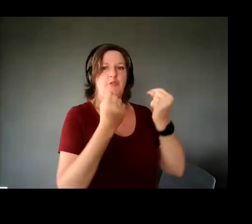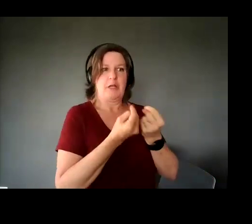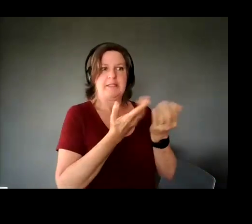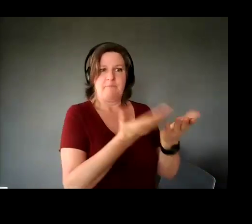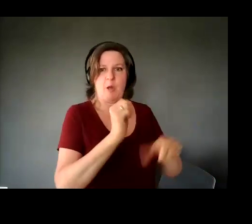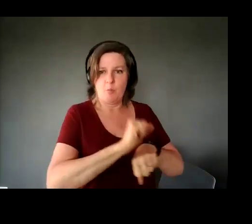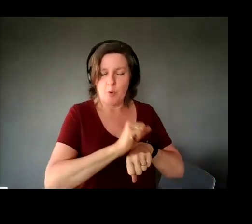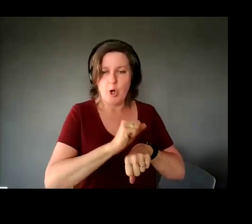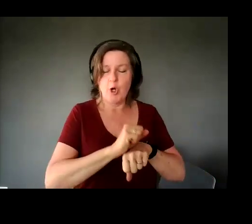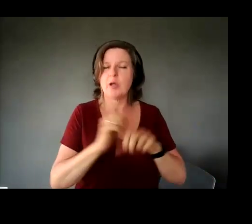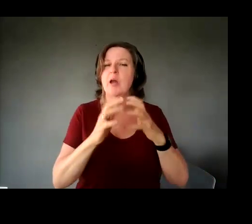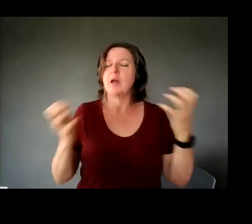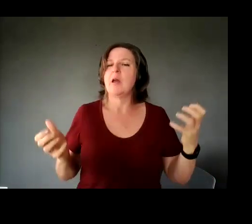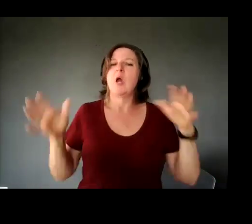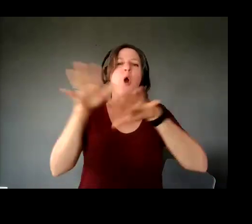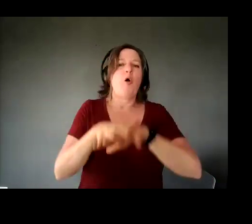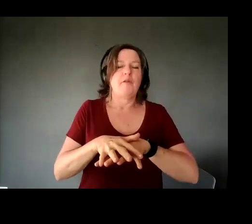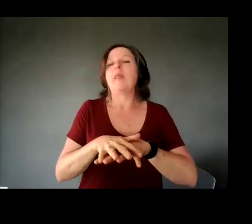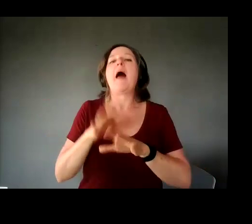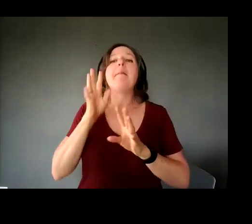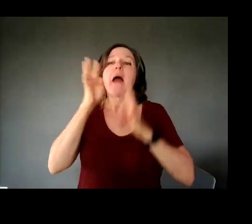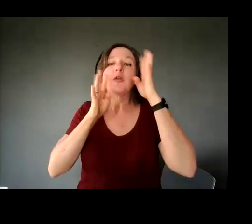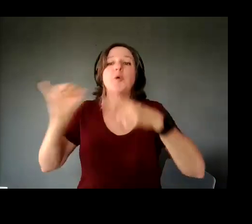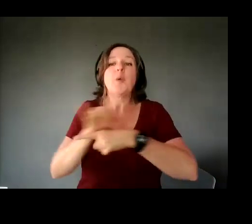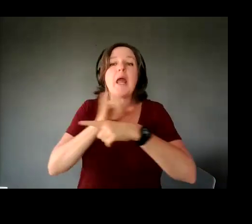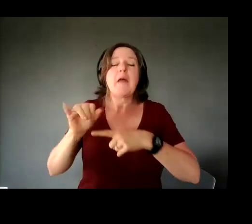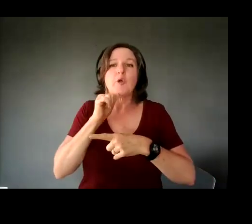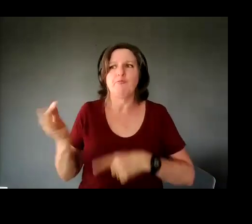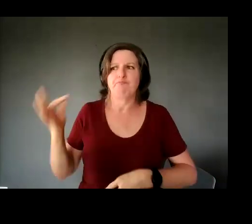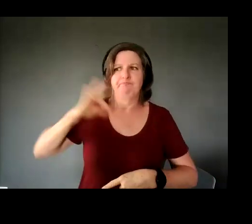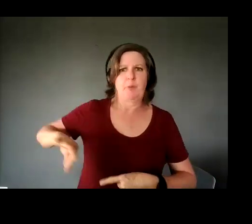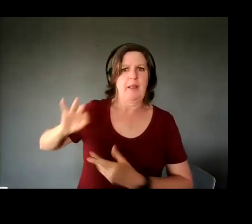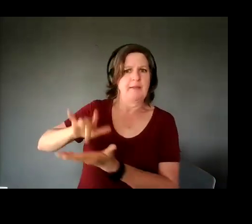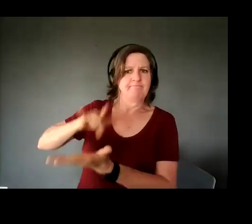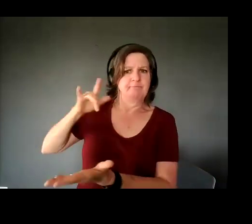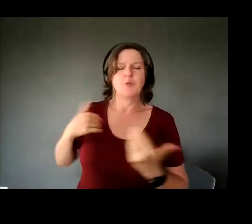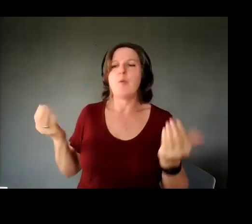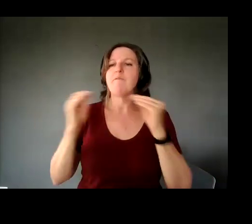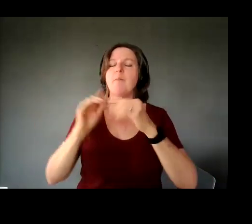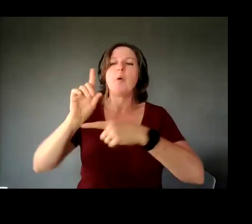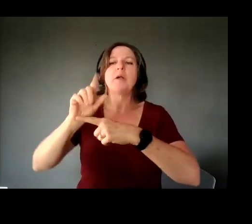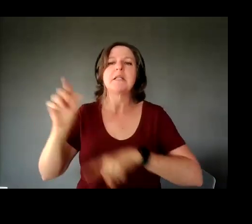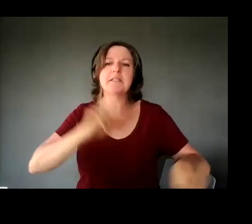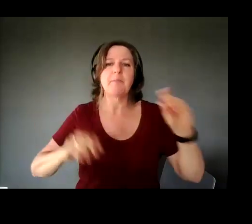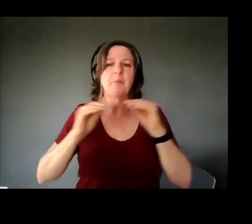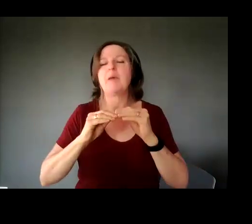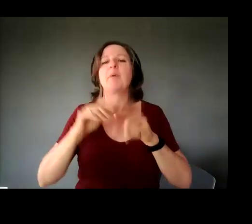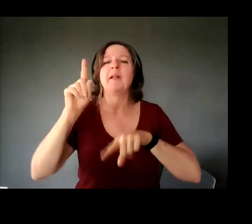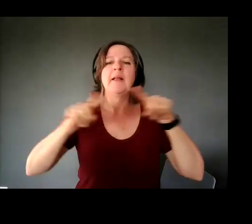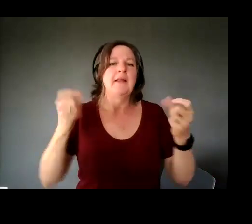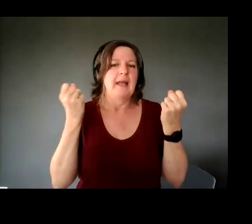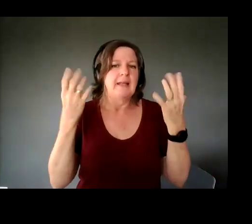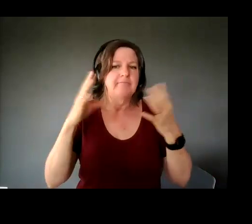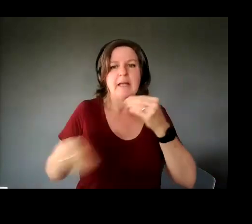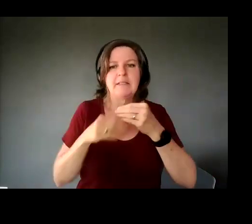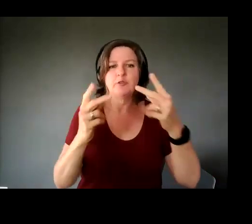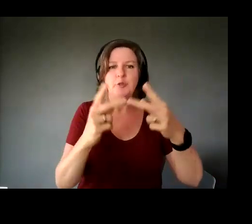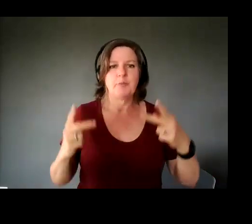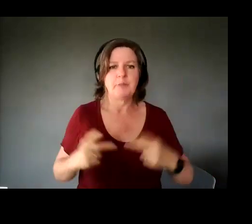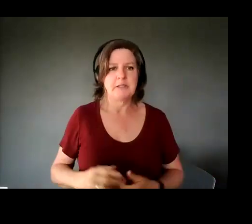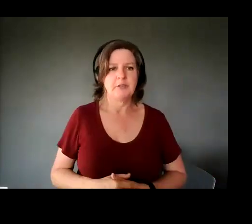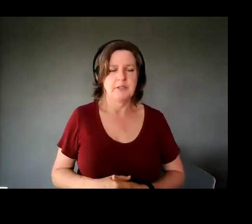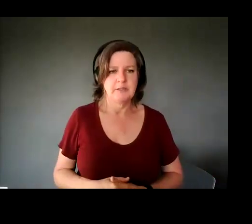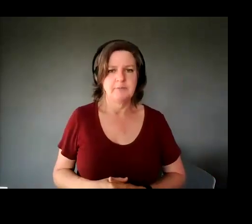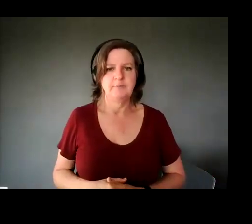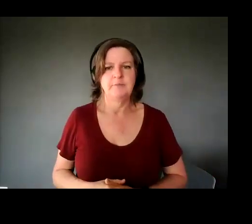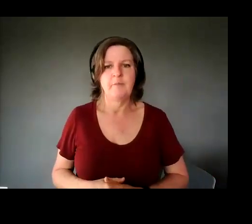and creative industries can really benefit from Disabled people being in so many different and additional positions.